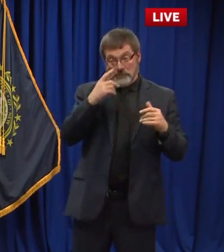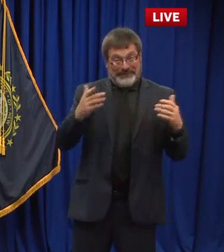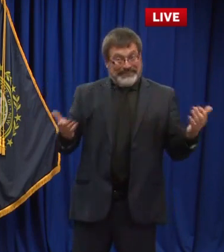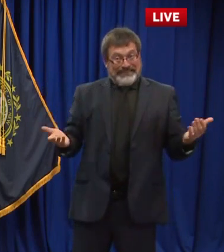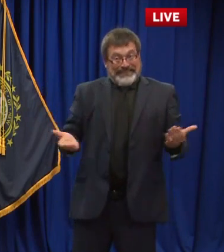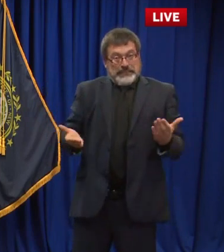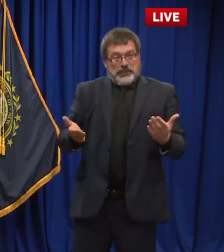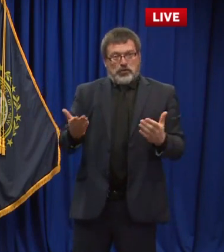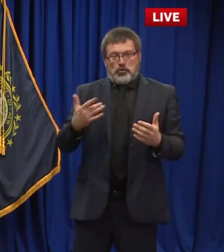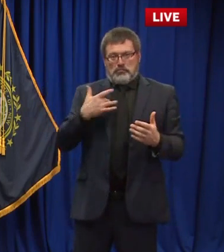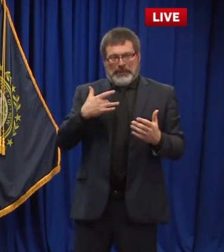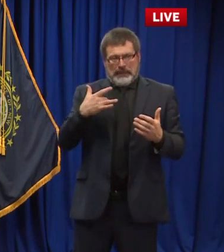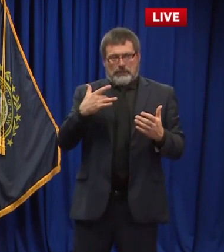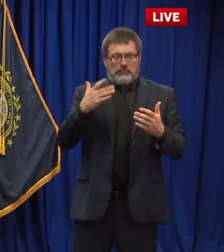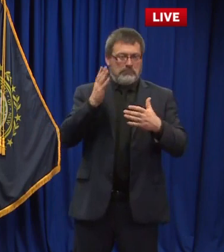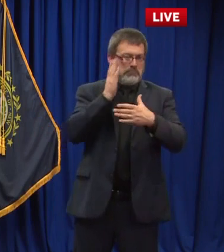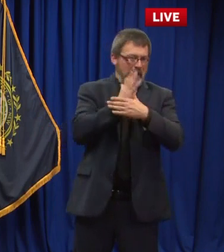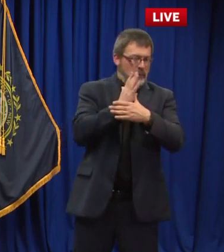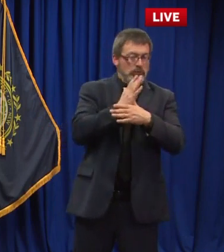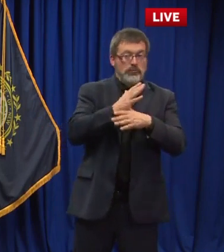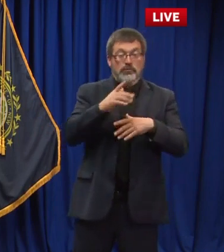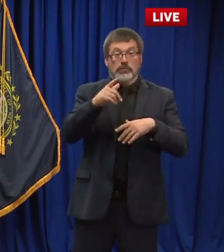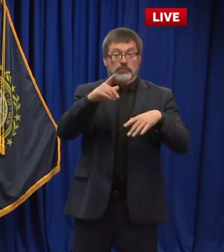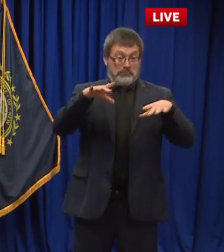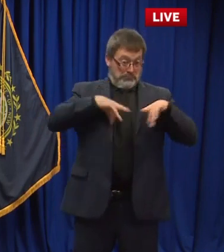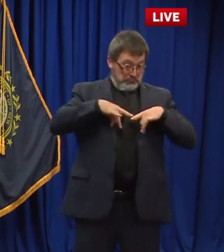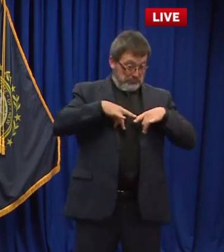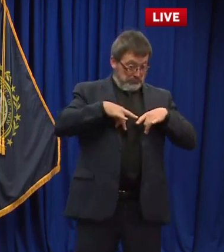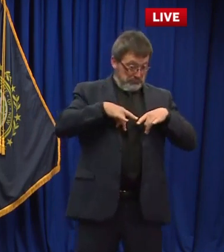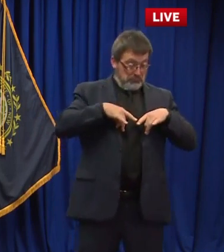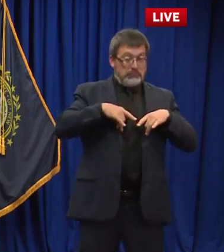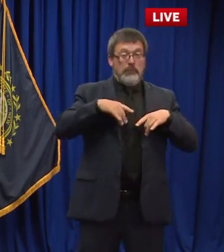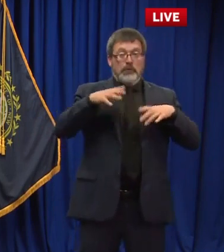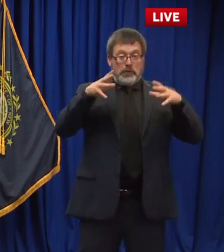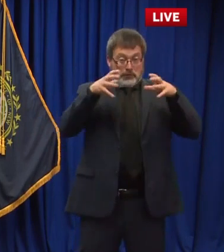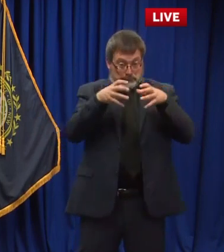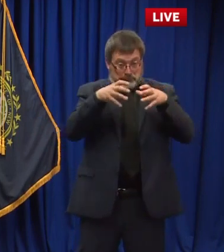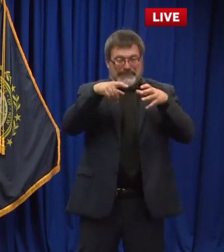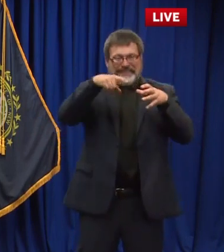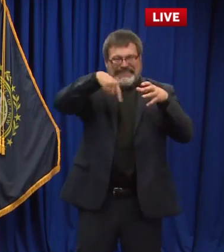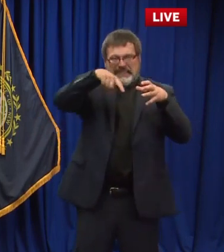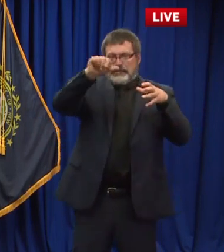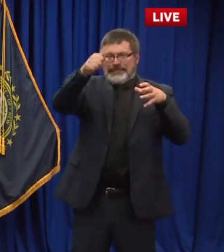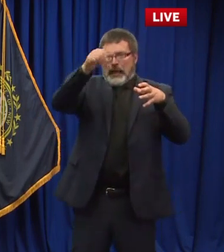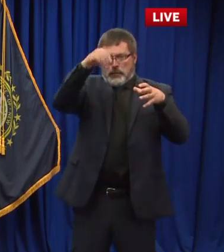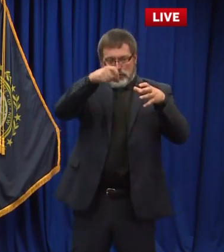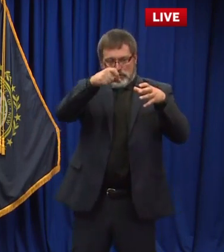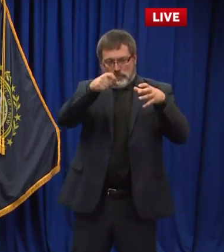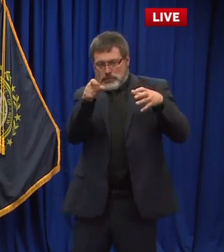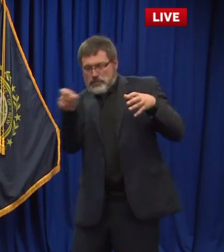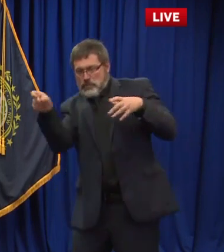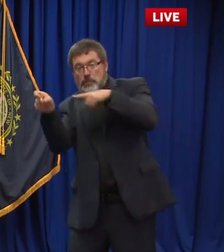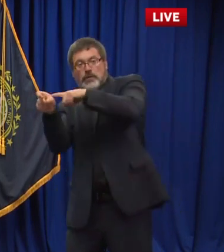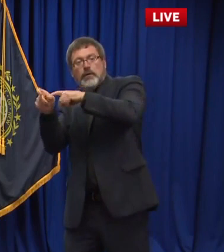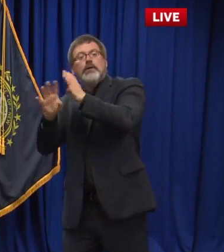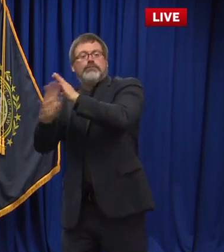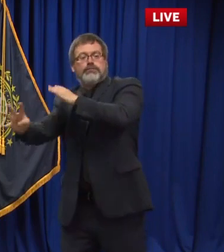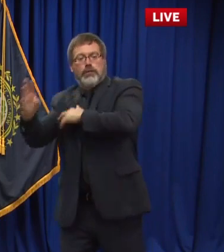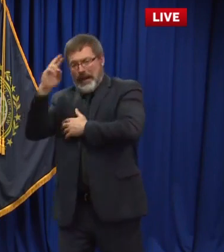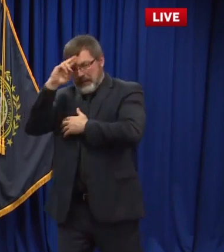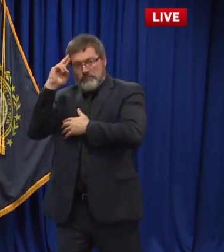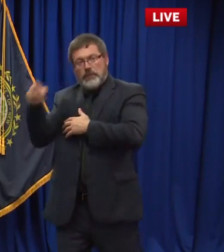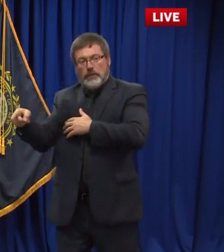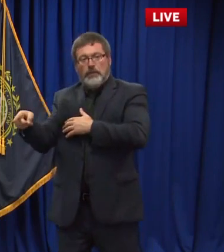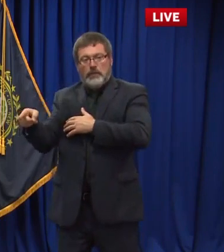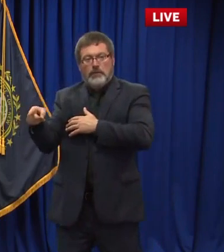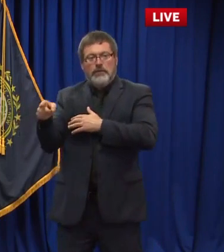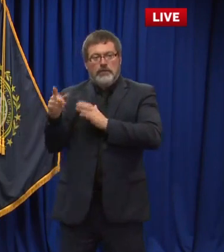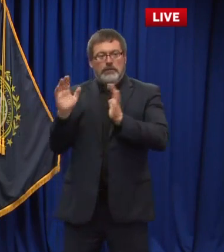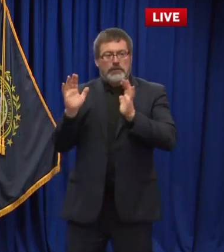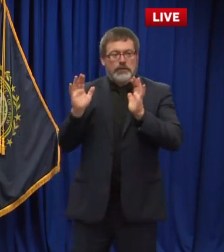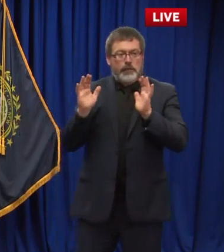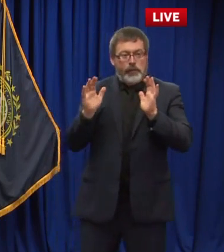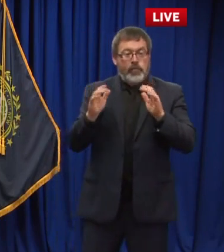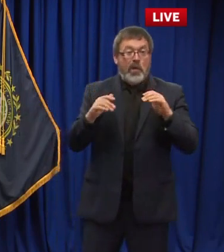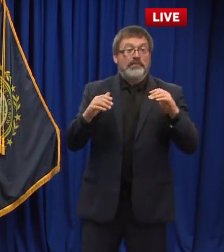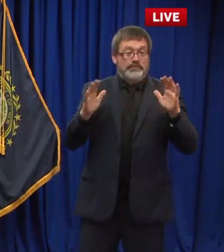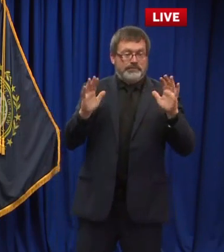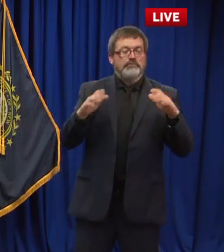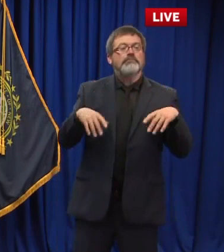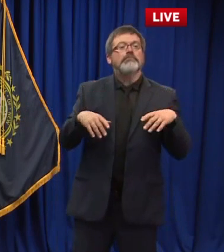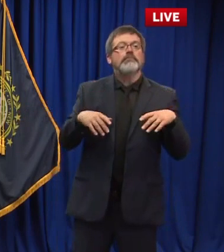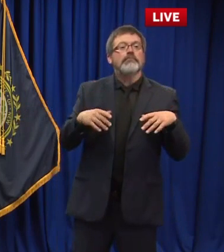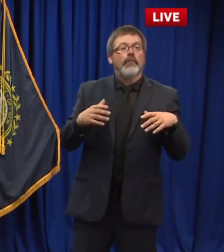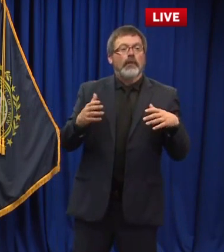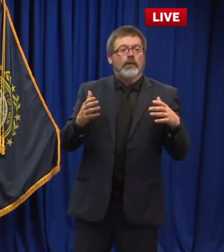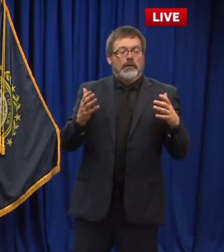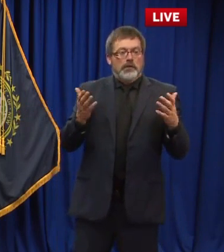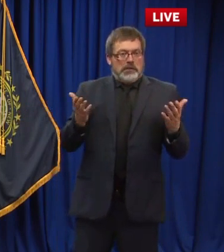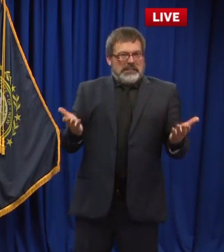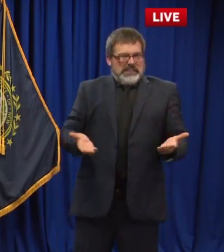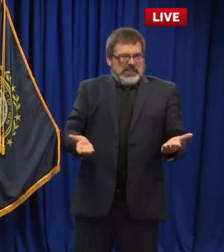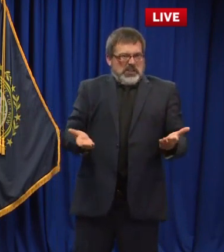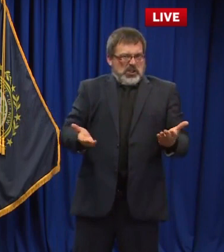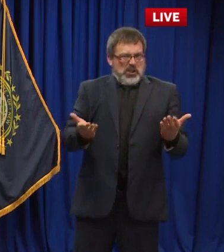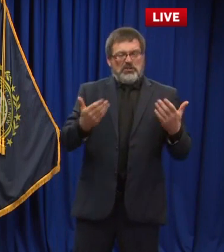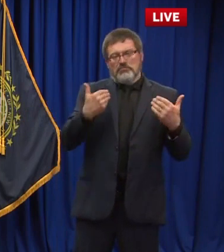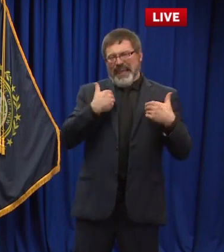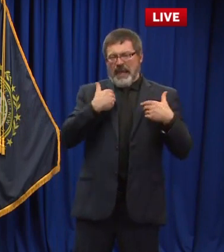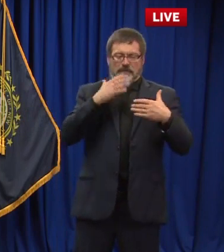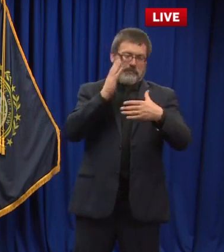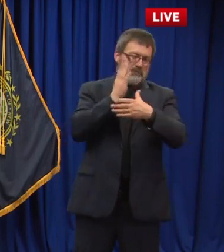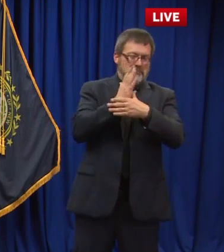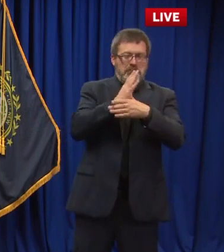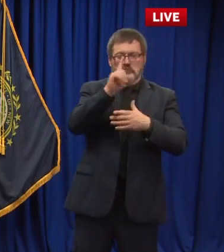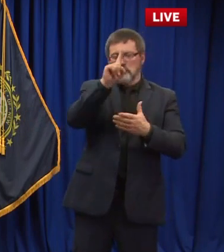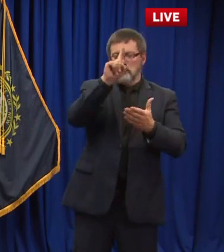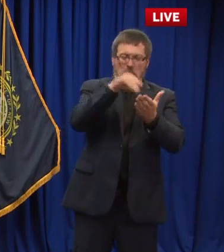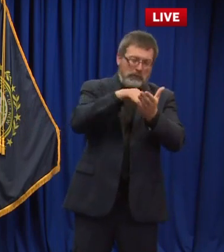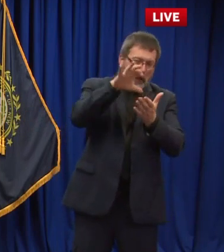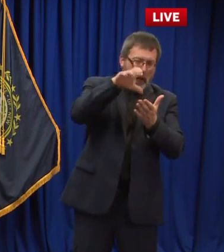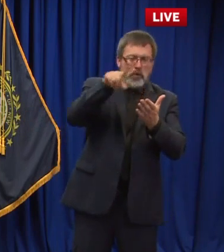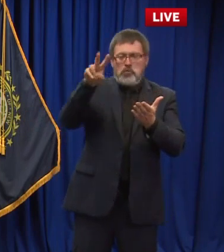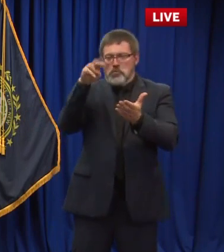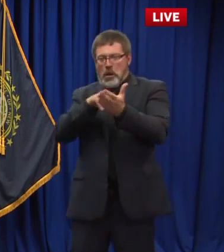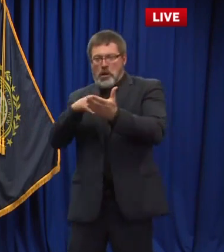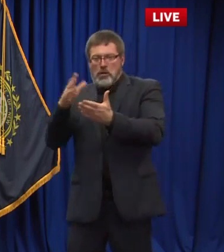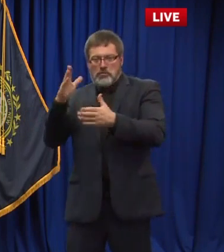KNOWING THAT THE RATE MIGHT BE 10% AND NO WE USE A ROUND NUMBER, WE HAVE A THOUSAND, TO BE 1500, OR 2000 BEDS WITHIN THE SYSTEM AVAILABLE, WE COULD GO TO 10,000 OR 12,000 OR MORE BEFORE